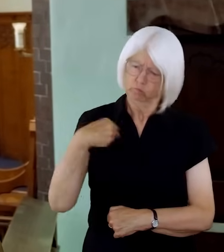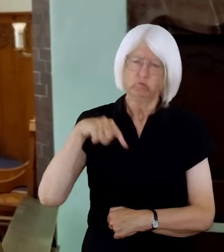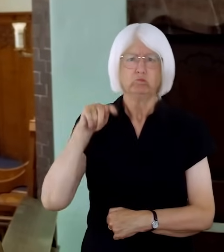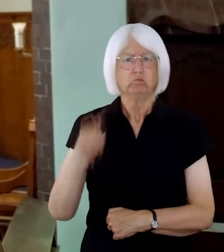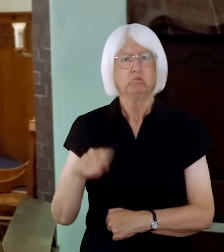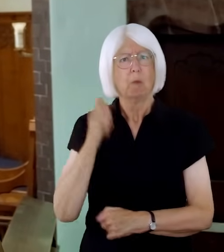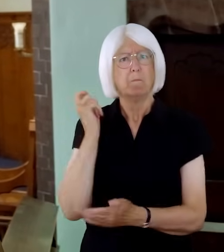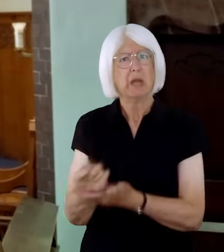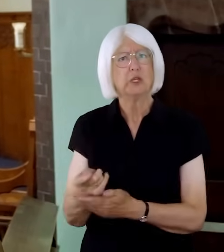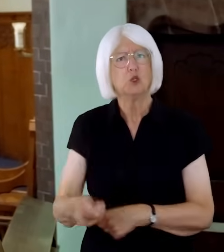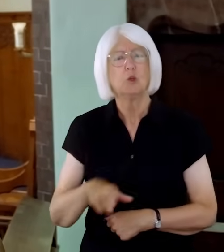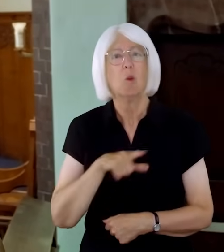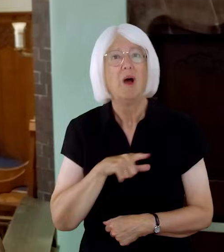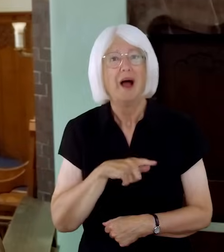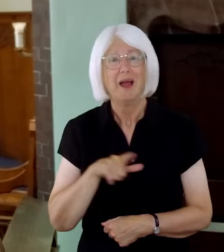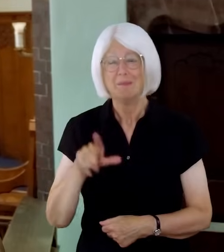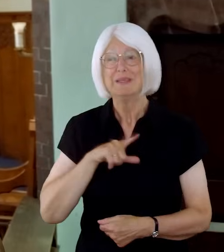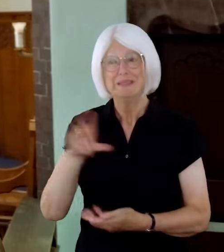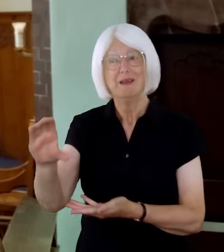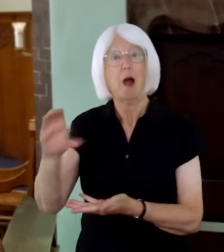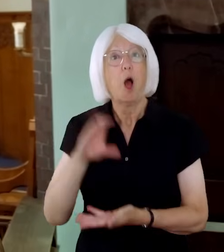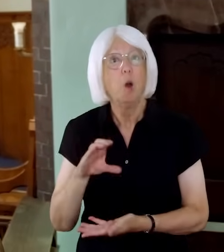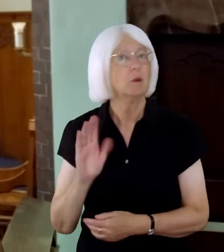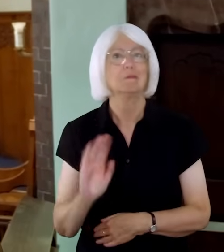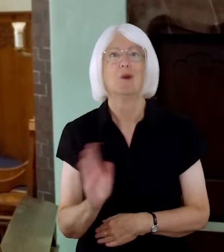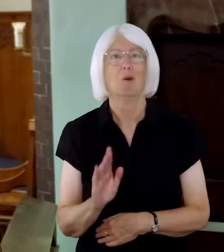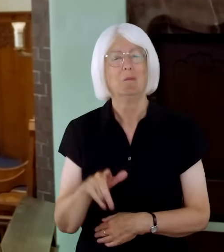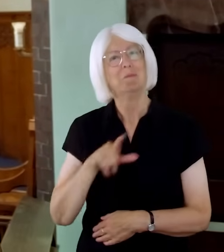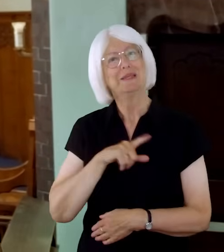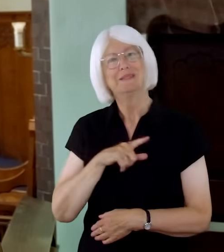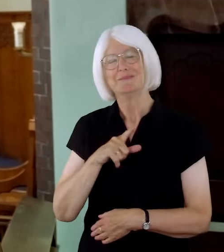not because he's owed money but because he didn't forgive.